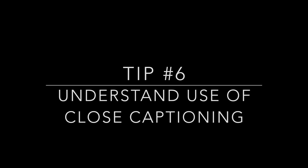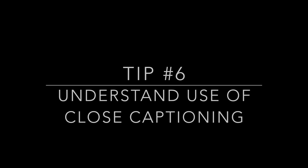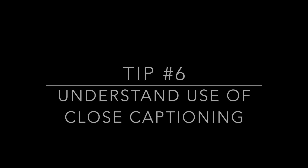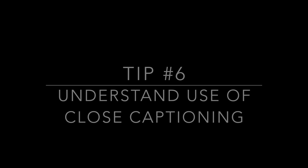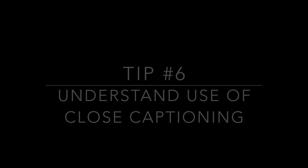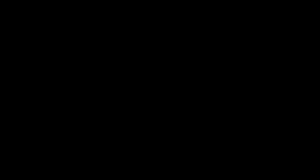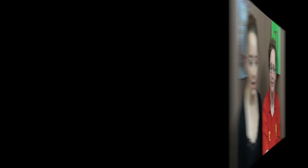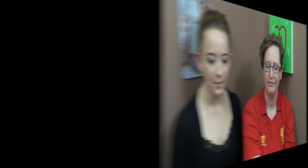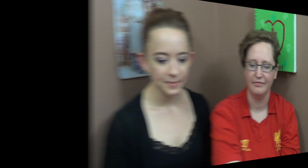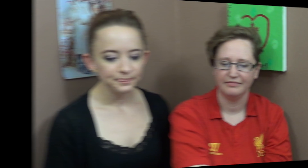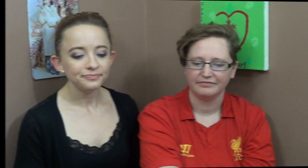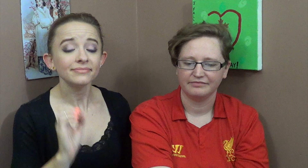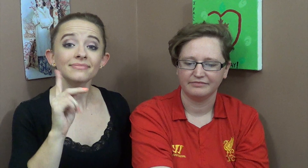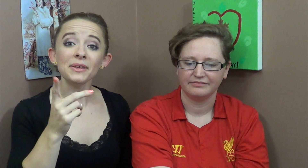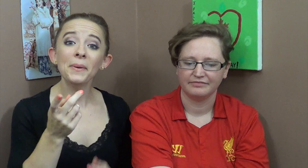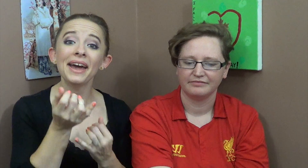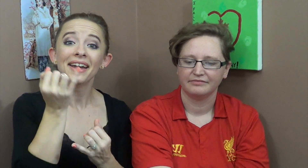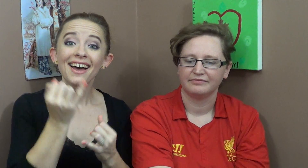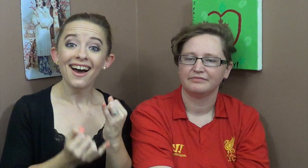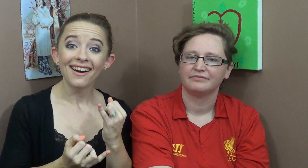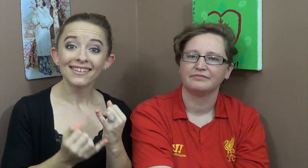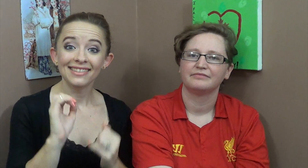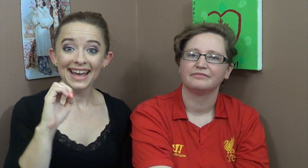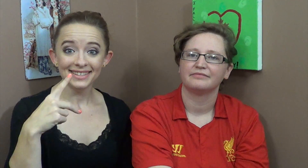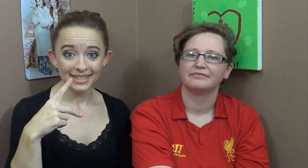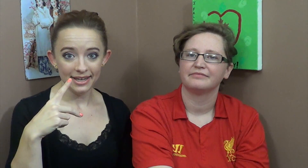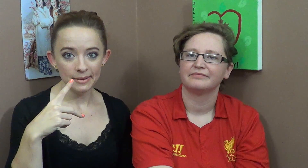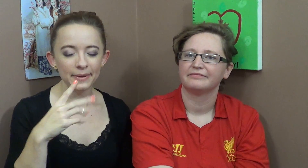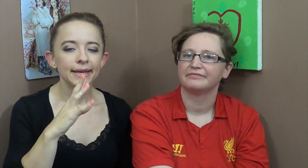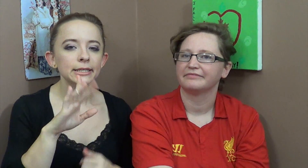Ok our last tip